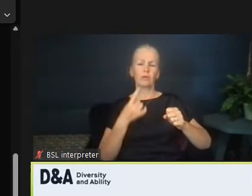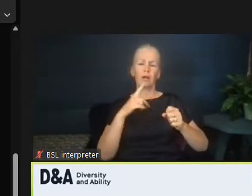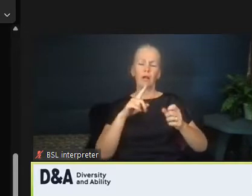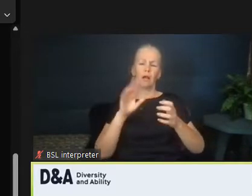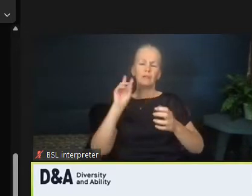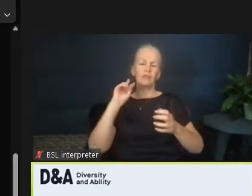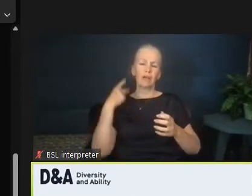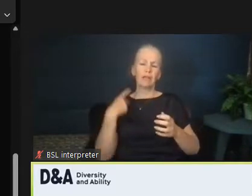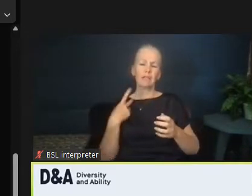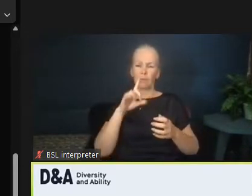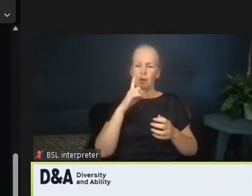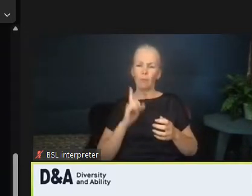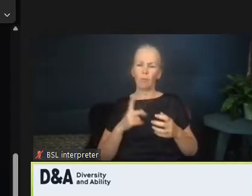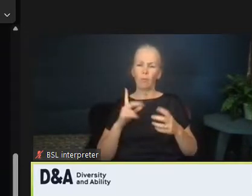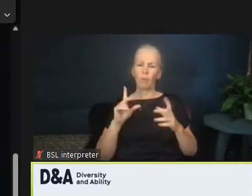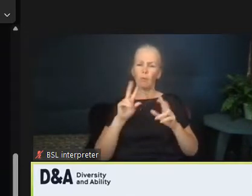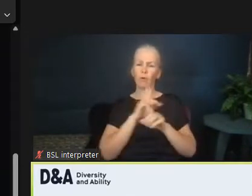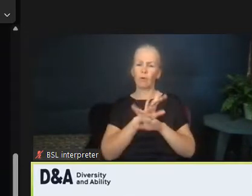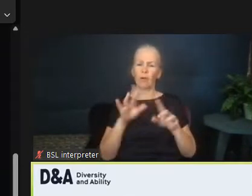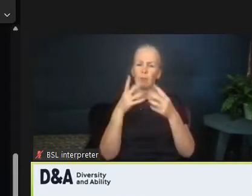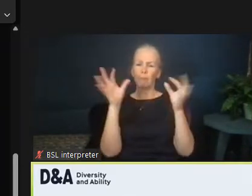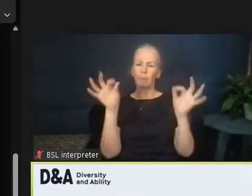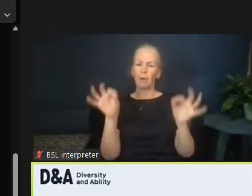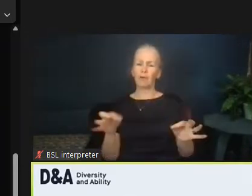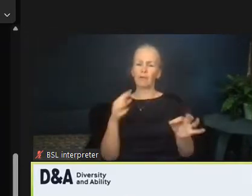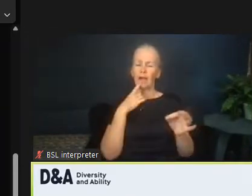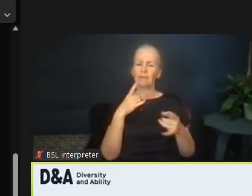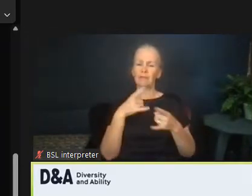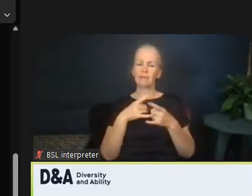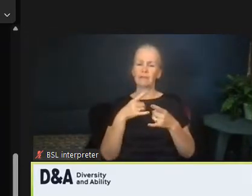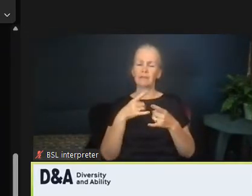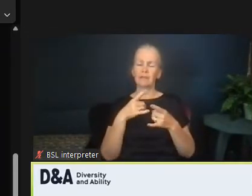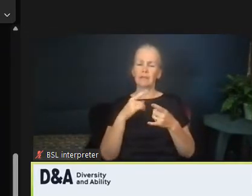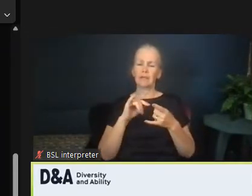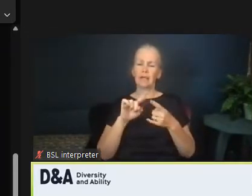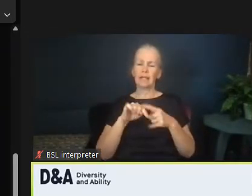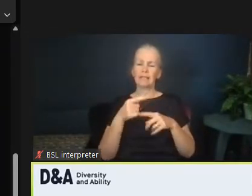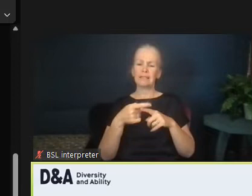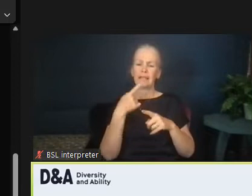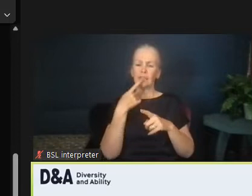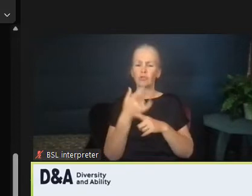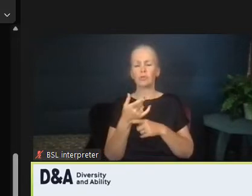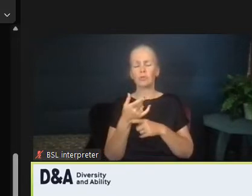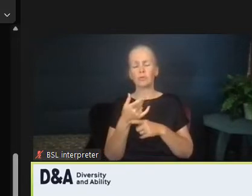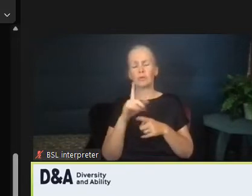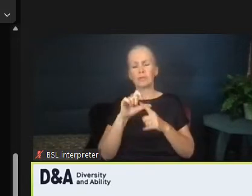trans and non binary people, also intersect with disability. And that comes with a whole host